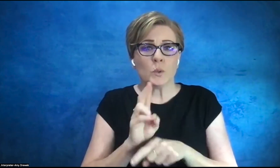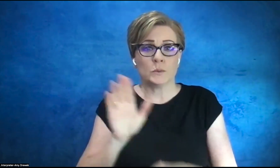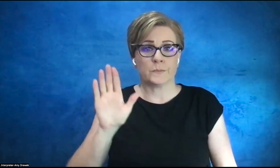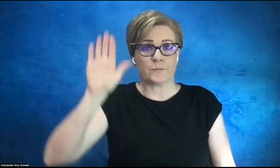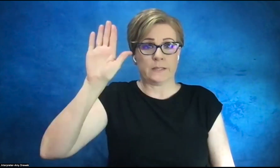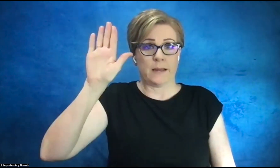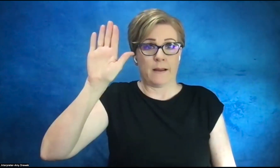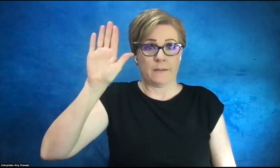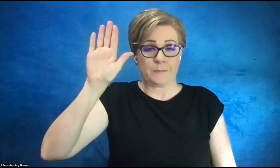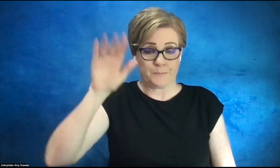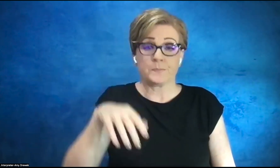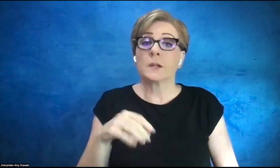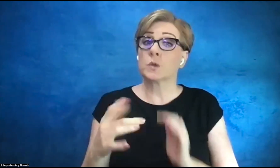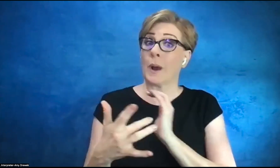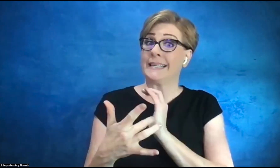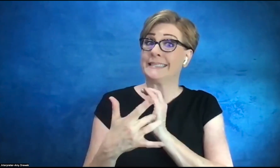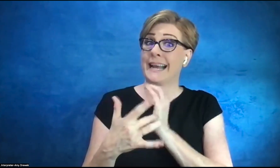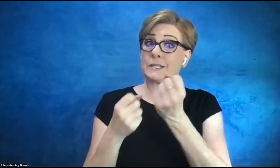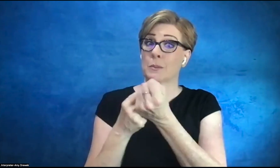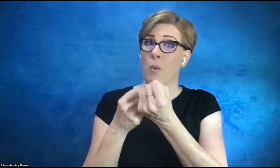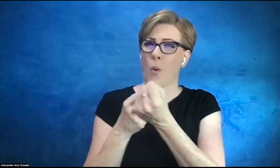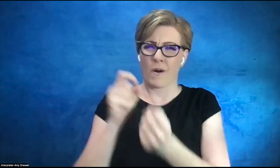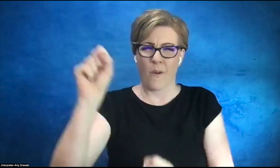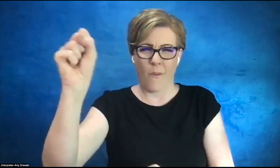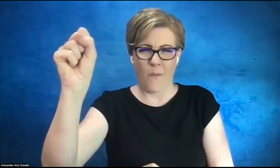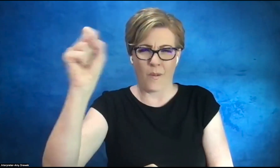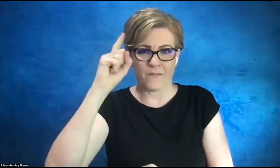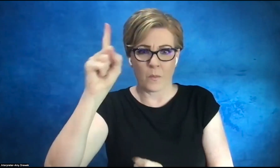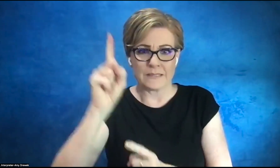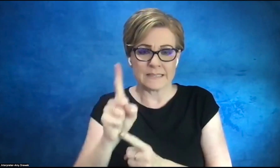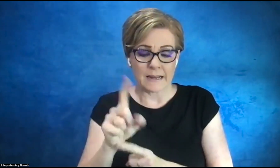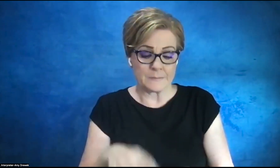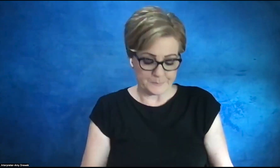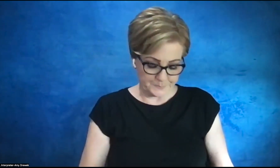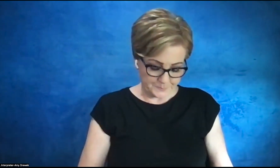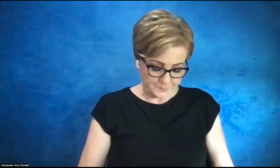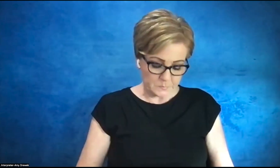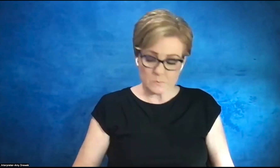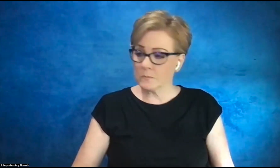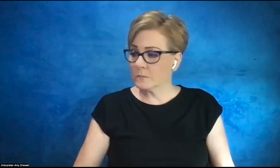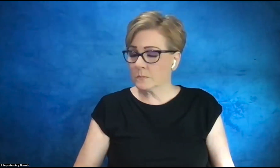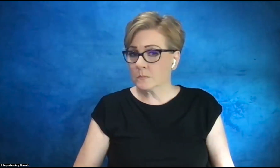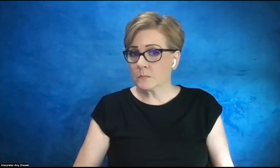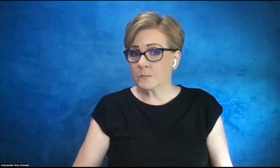support, we will get to you in just a second. And if you do speak or unmute, please share